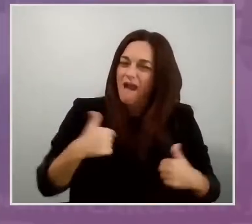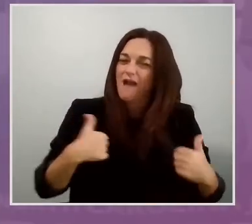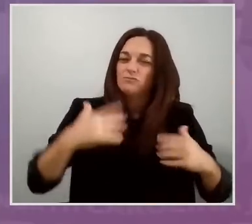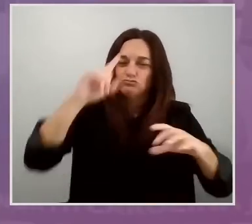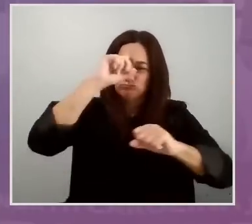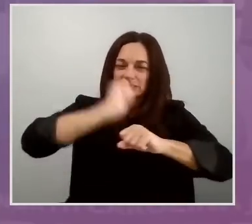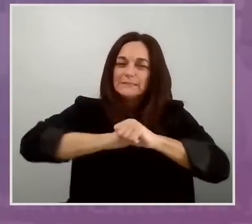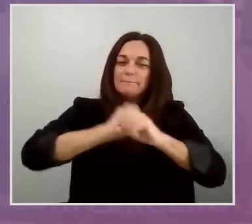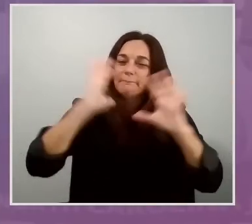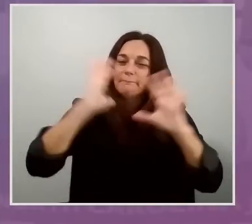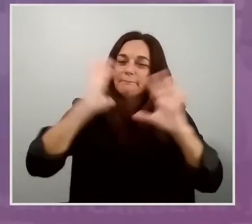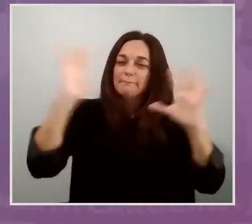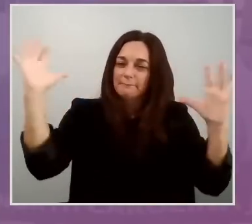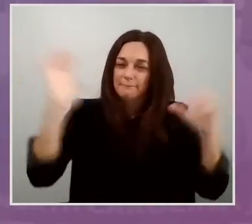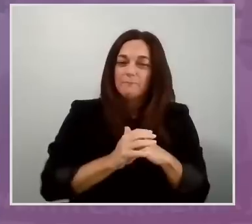SWEET LAND OF LIBERTY", FREEDOM WILL RING, WILL RING